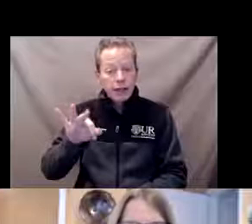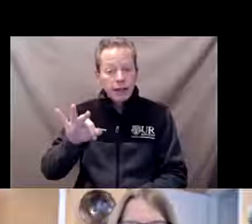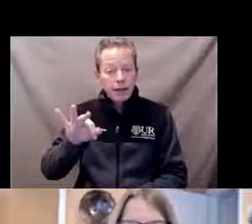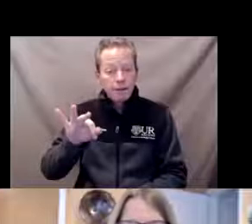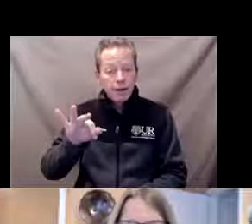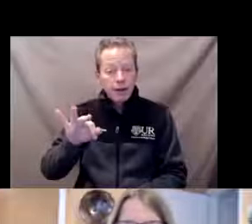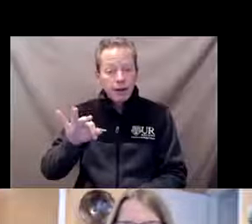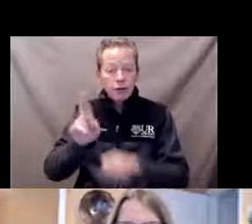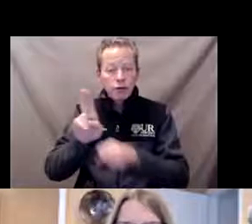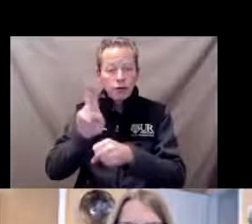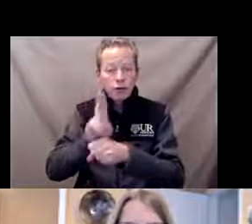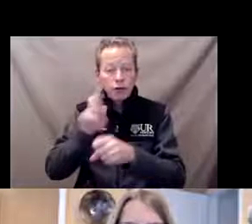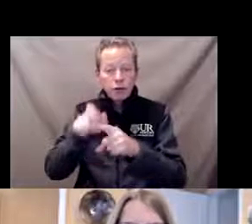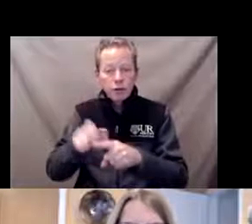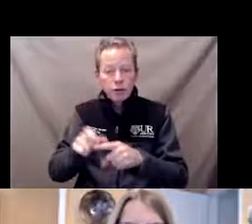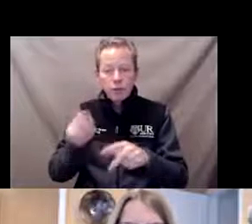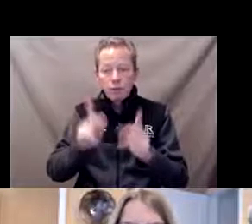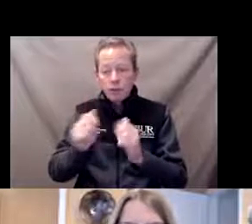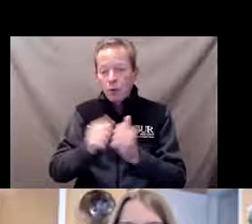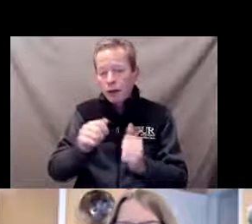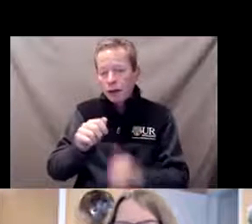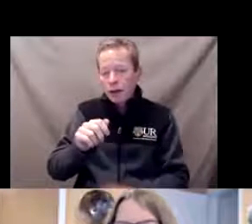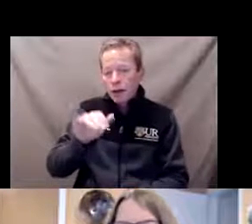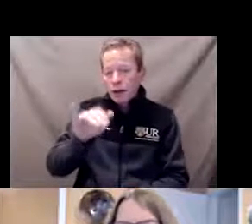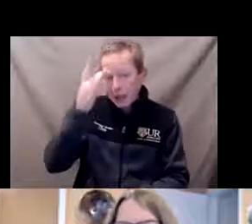use the term people with intellectual disabilities or people with disabilities